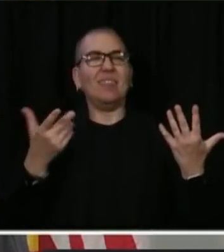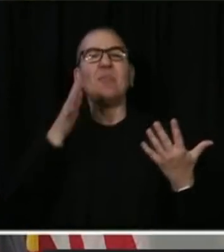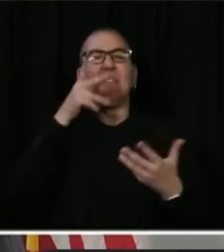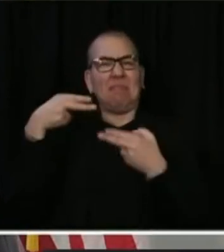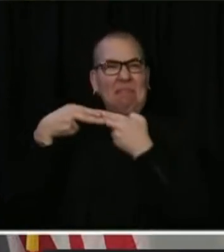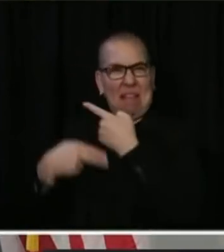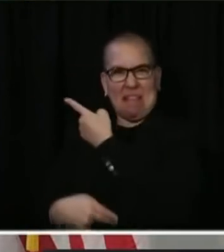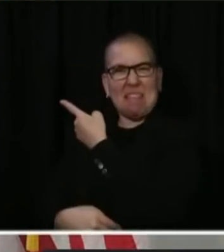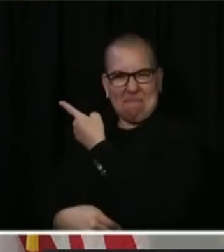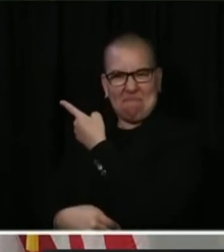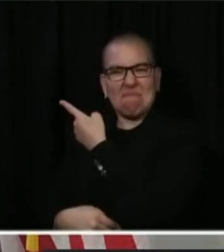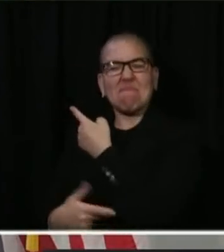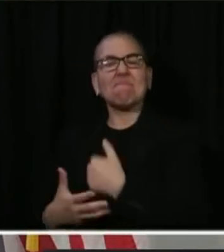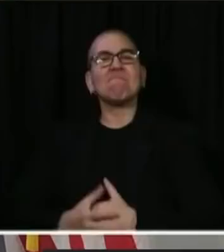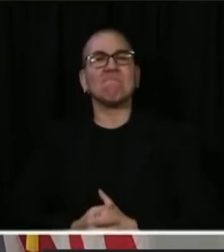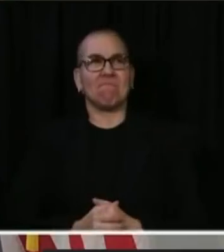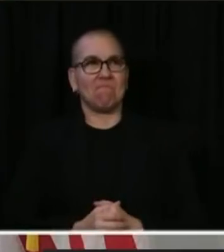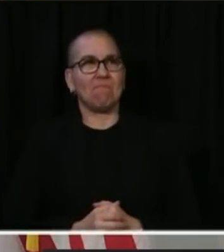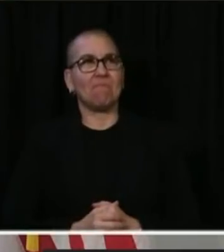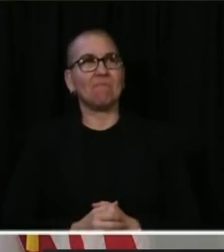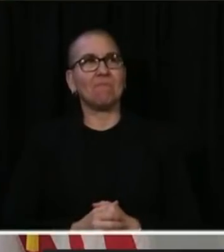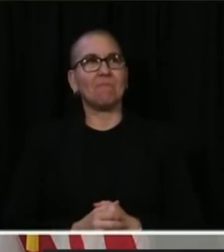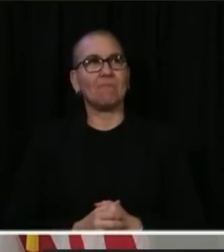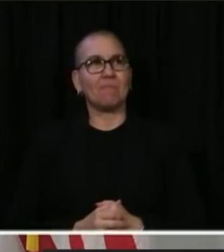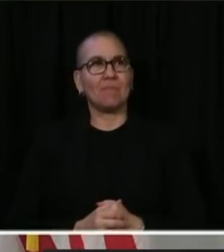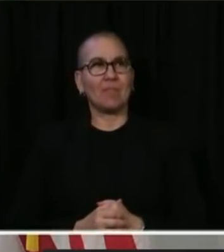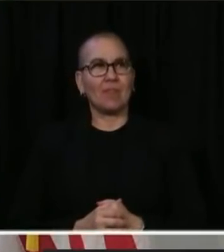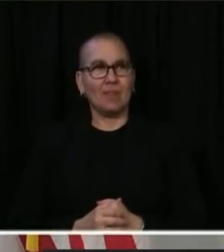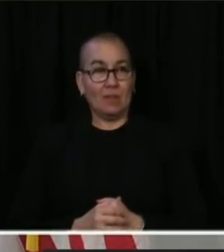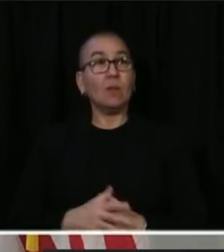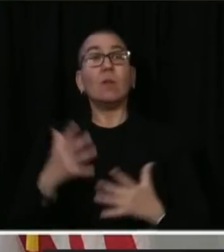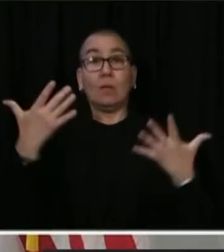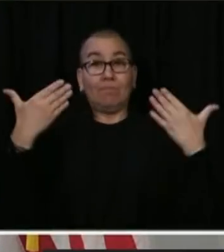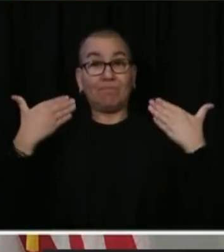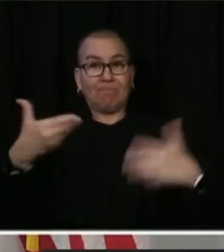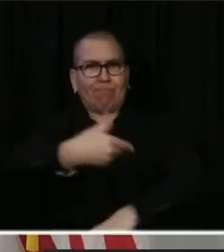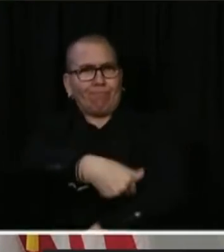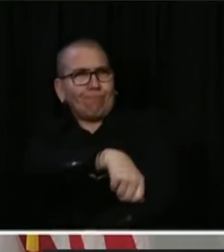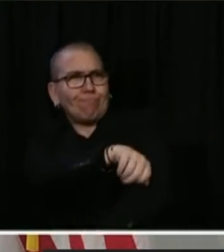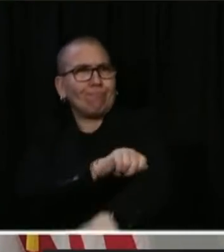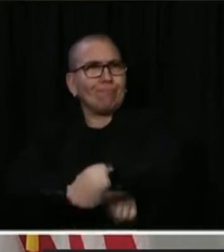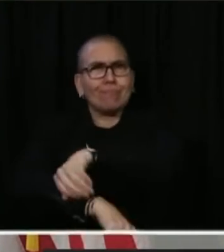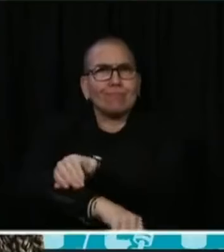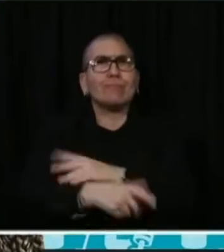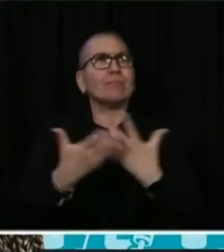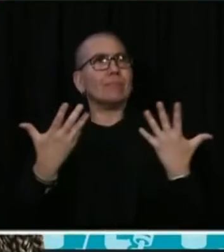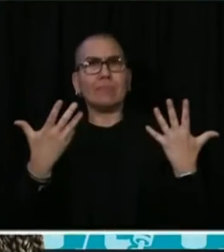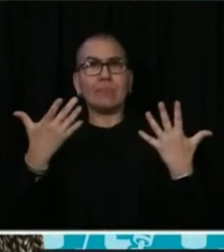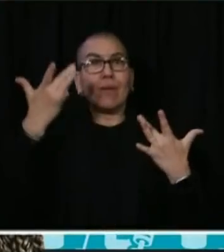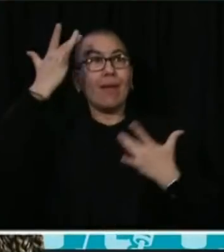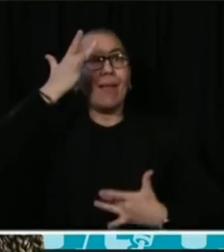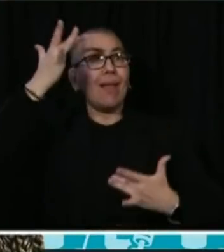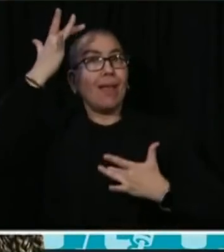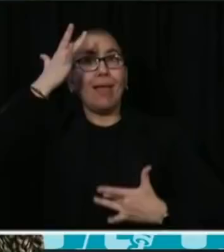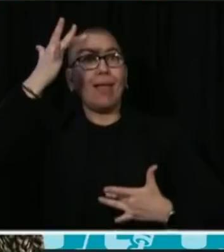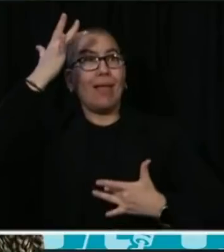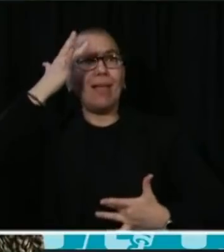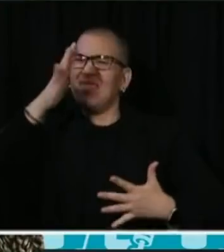THIS DROPPING OFF ON HOSPITALIZATIONS OR DESKS. NEVER BEEN EASIER AND I WILL